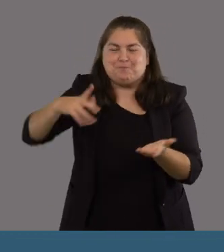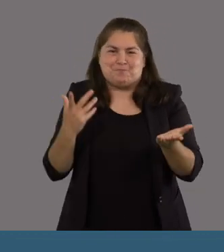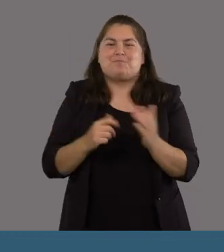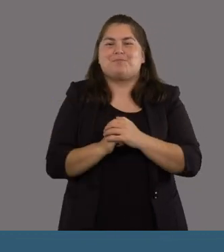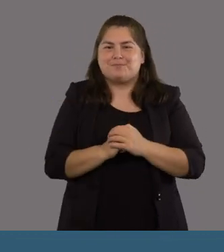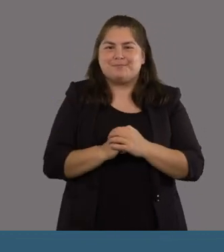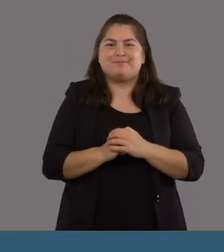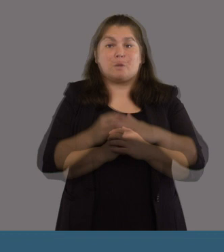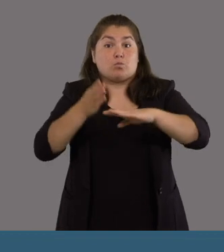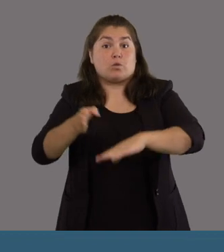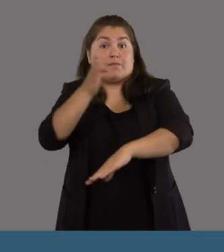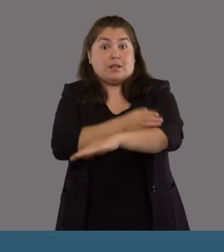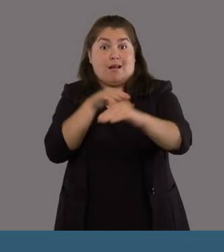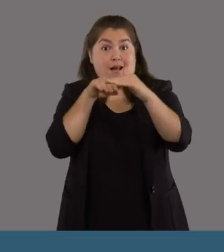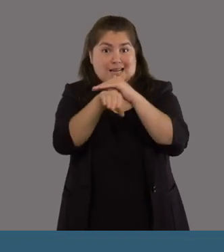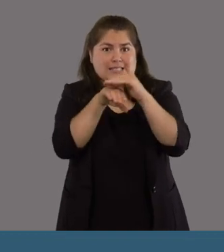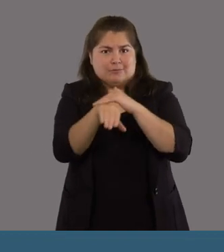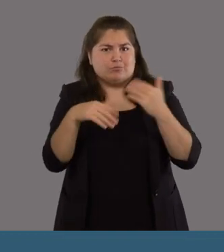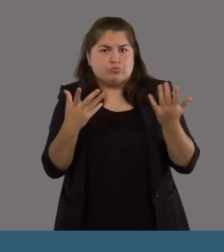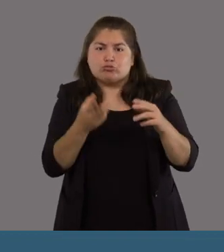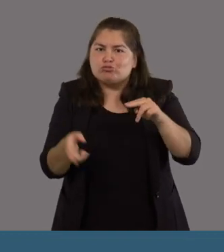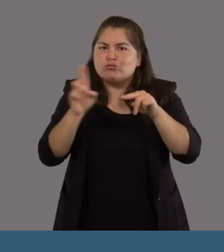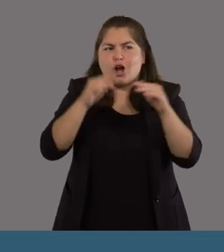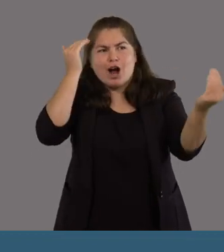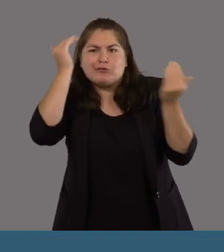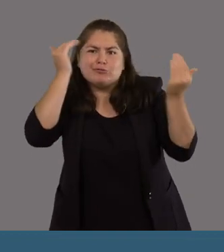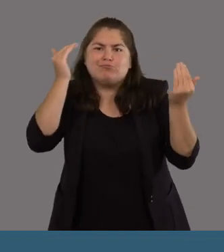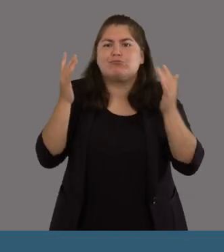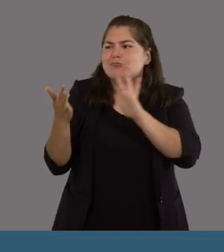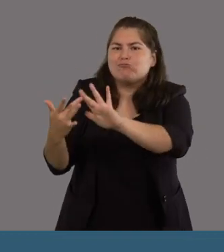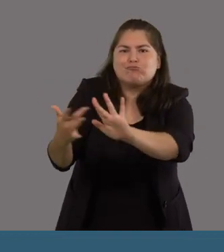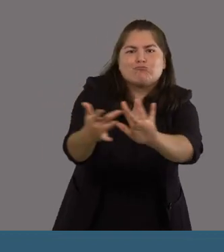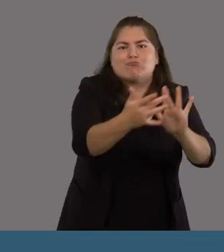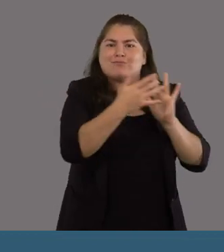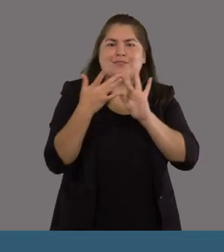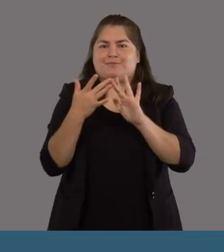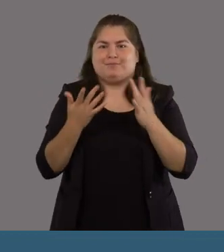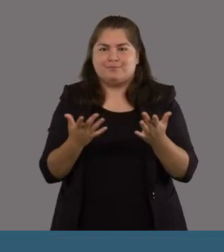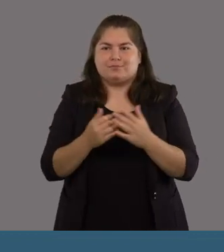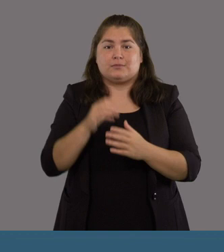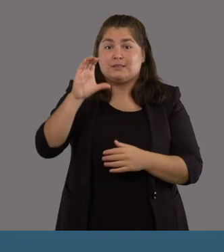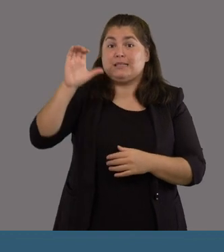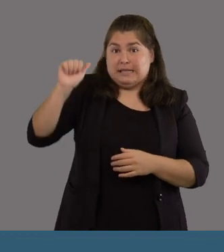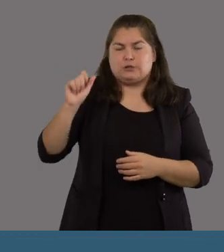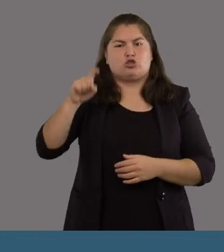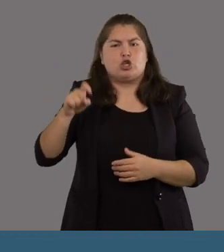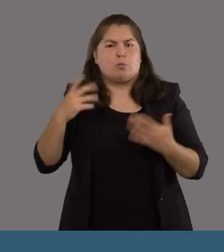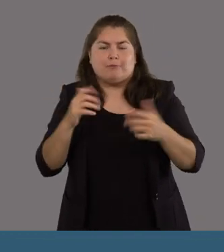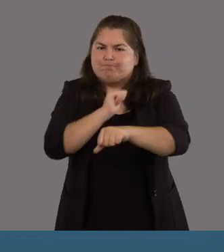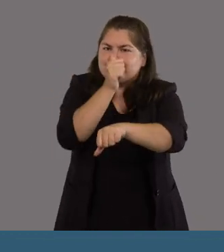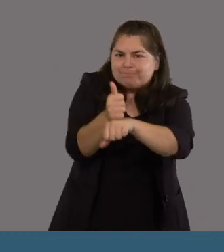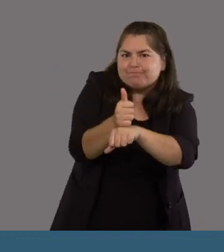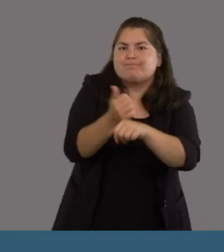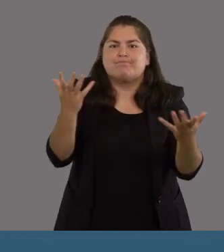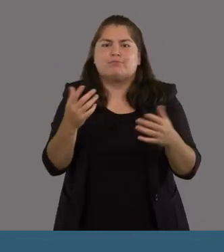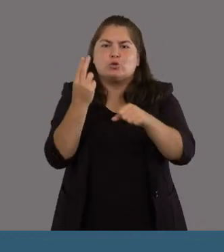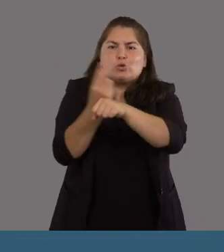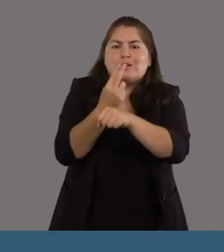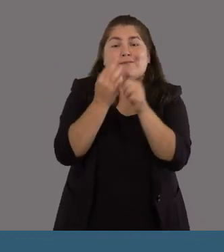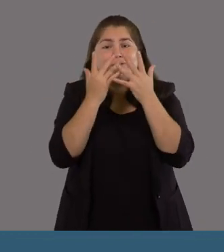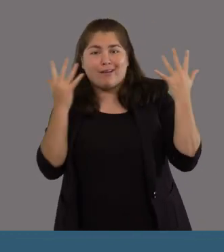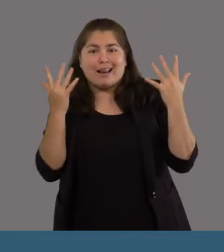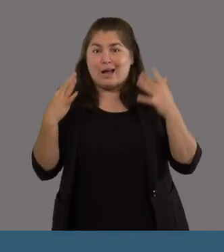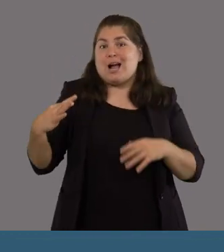To improve accessibility, awareness and outreach, the Council should create a user-friendly